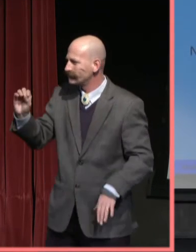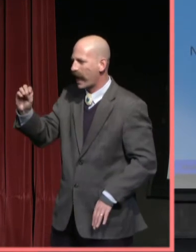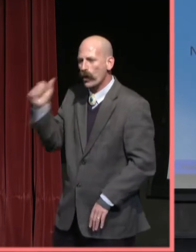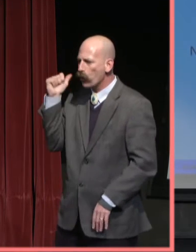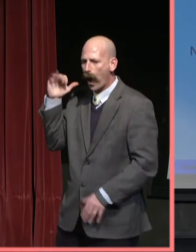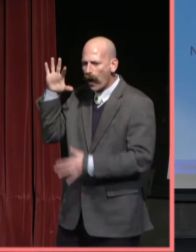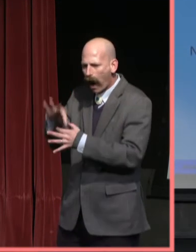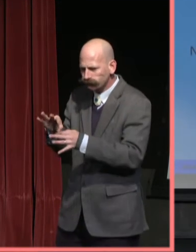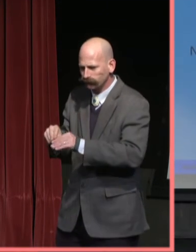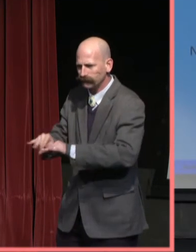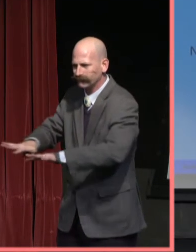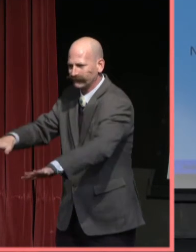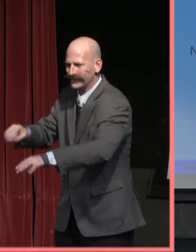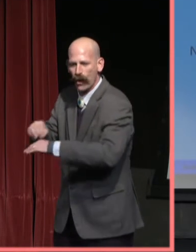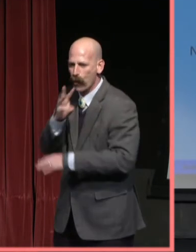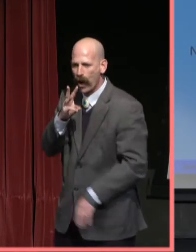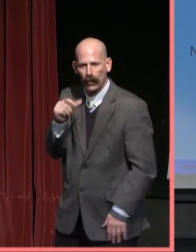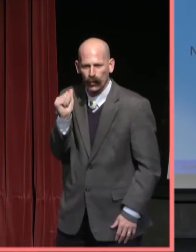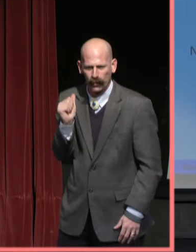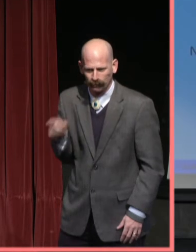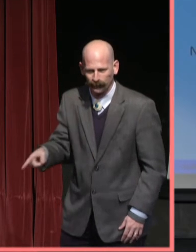So there's no effect of oxygen in the water.